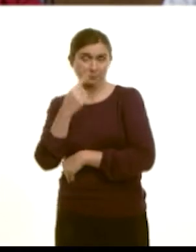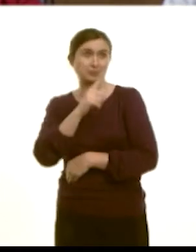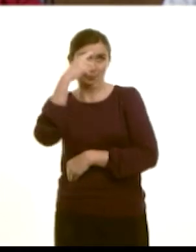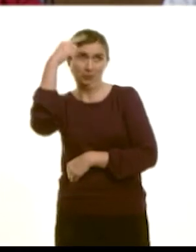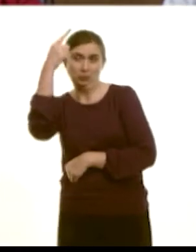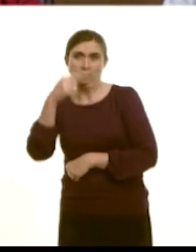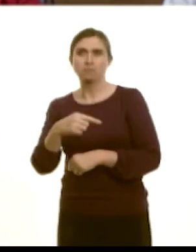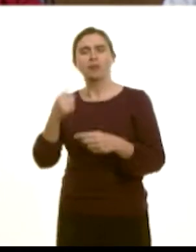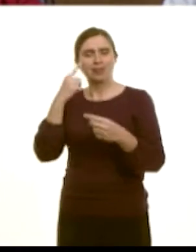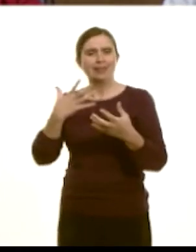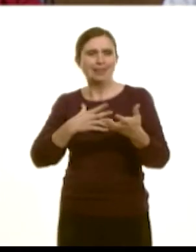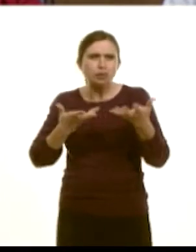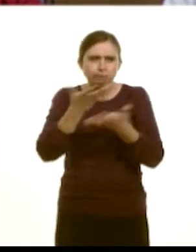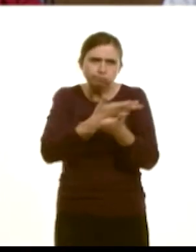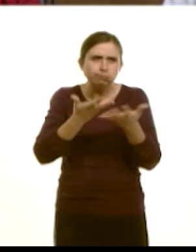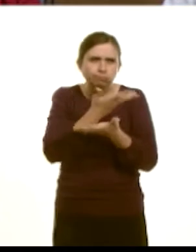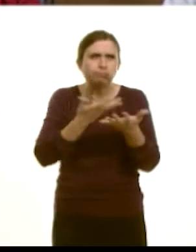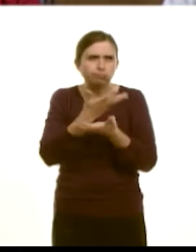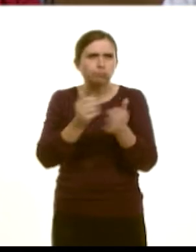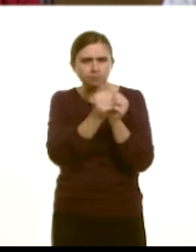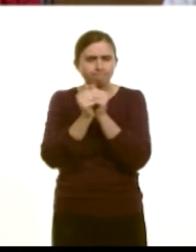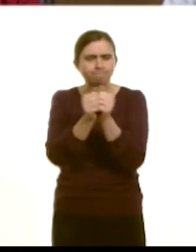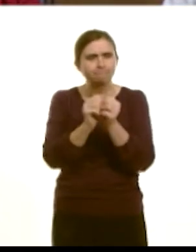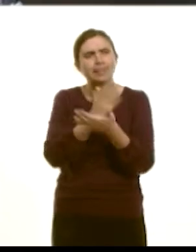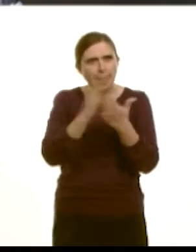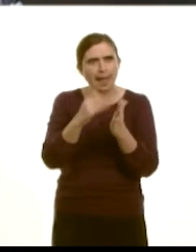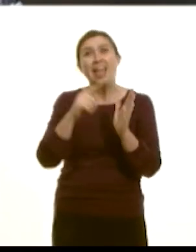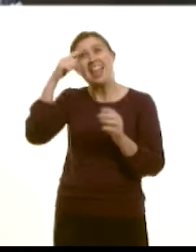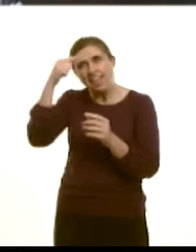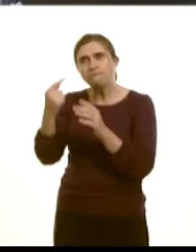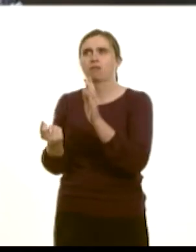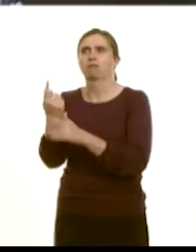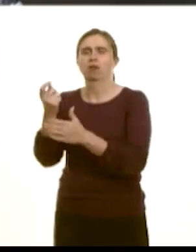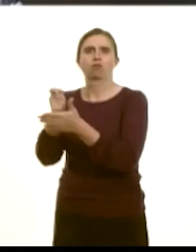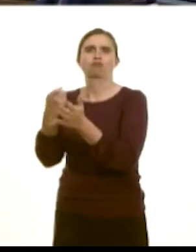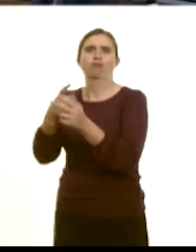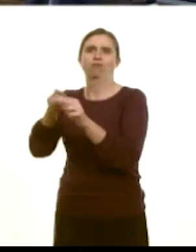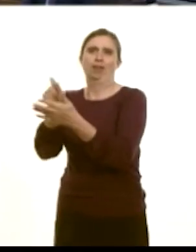and articulate that position very clearly if such a referendum is called.